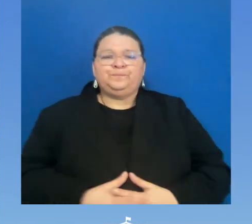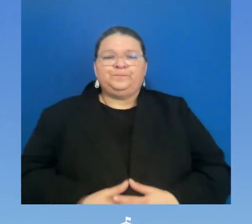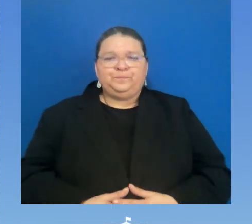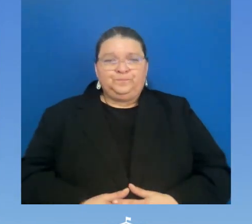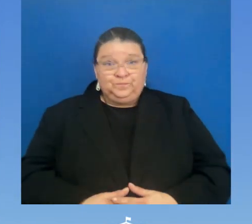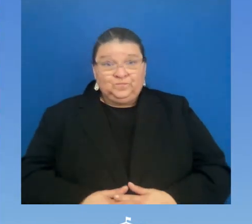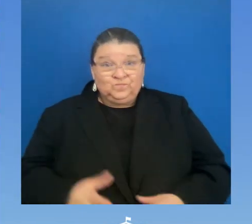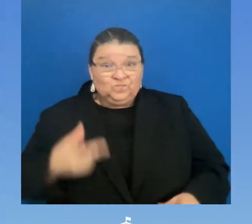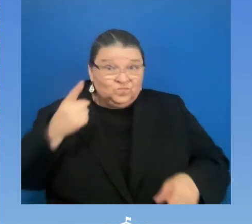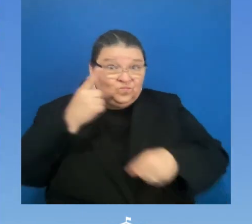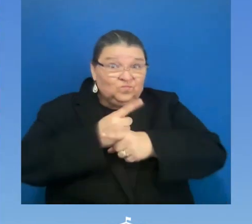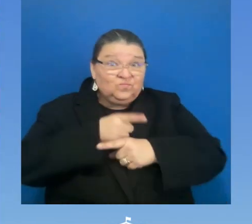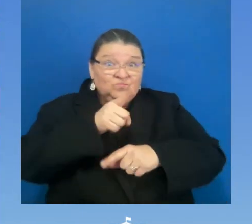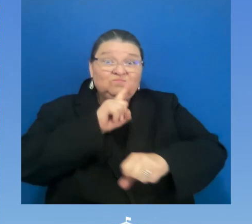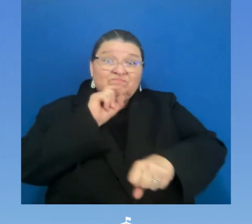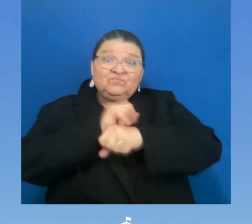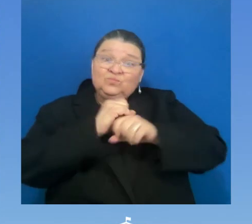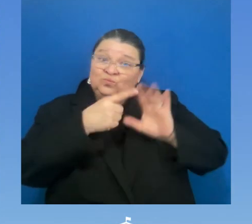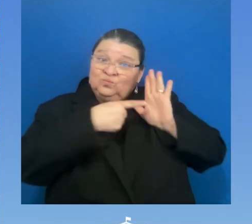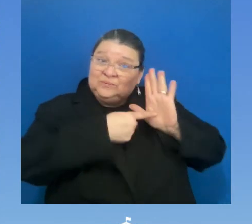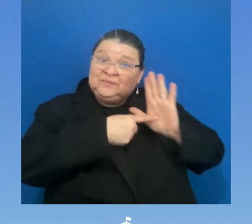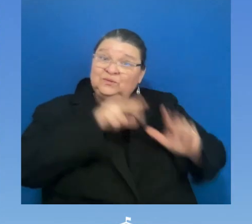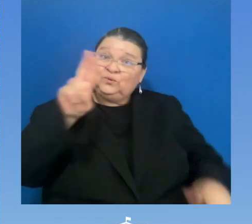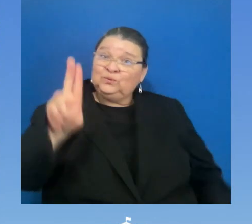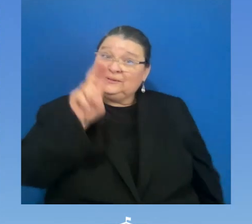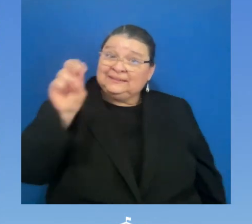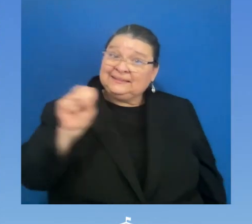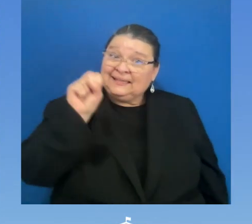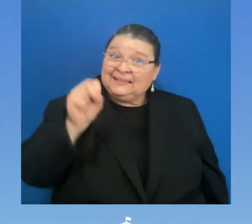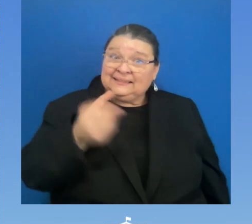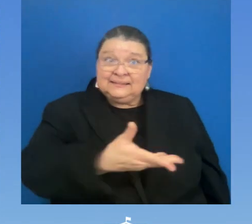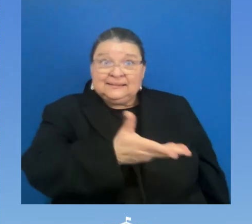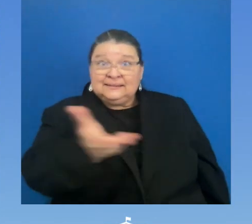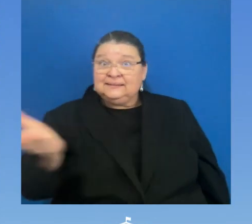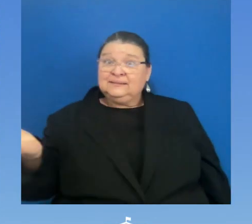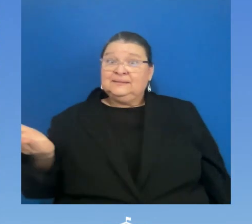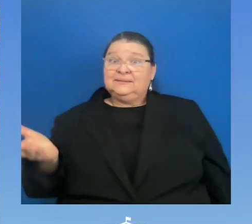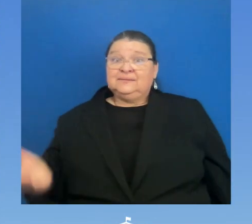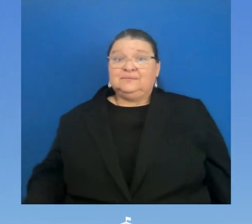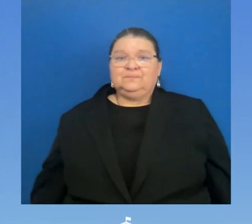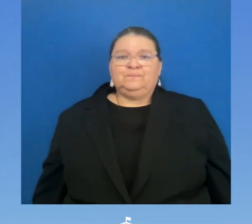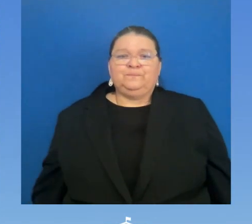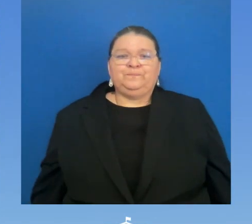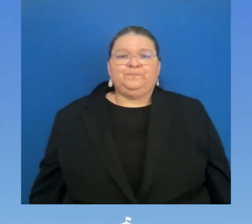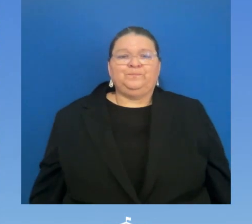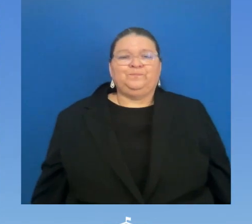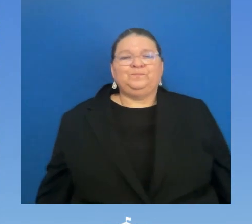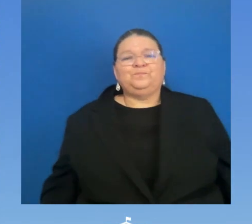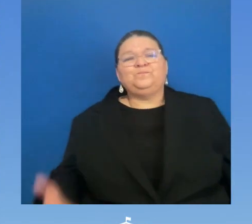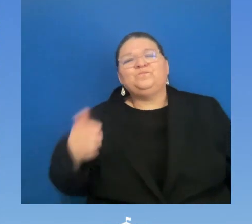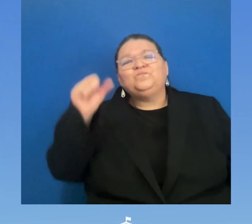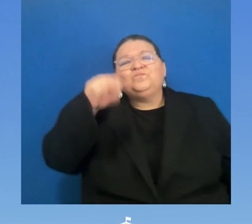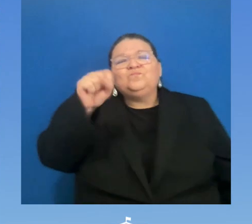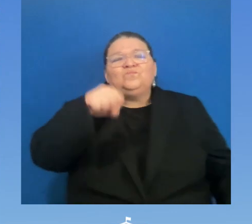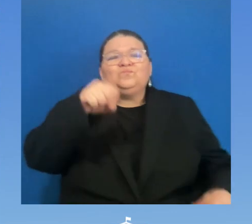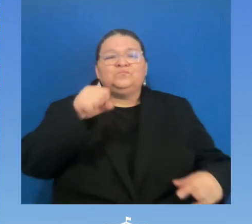You know, I think that -- I think people in my boardroom come at from different perspectives. So not everyone thinks the same thing.